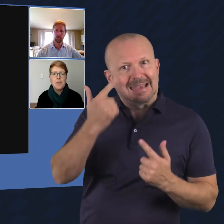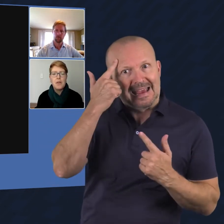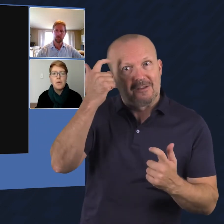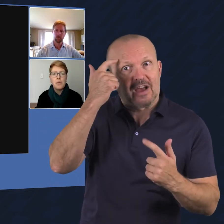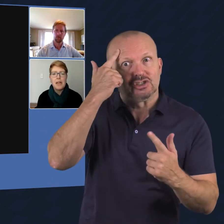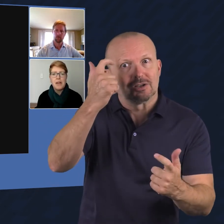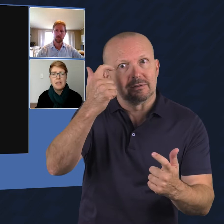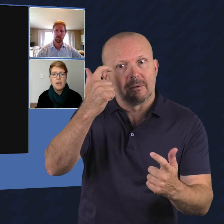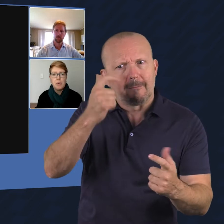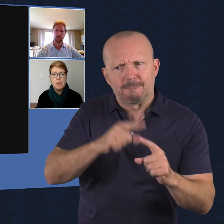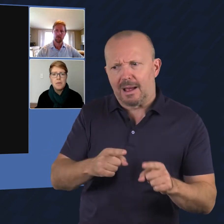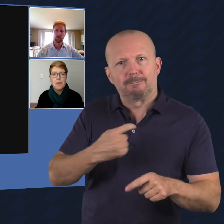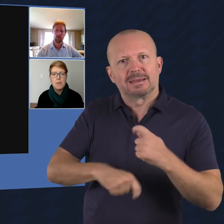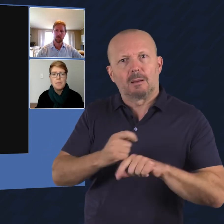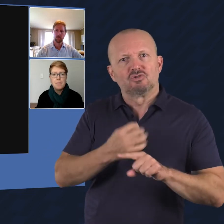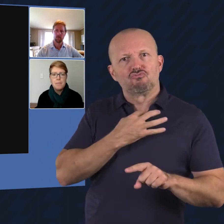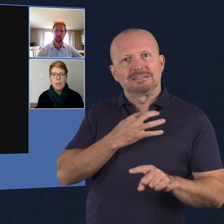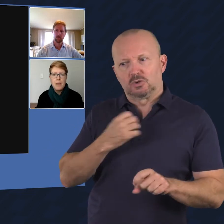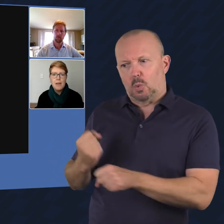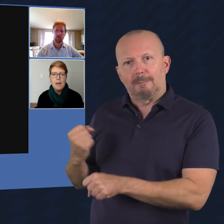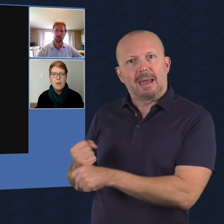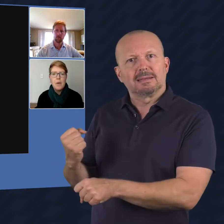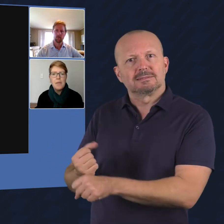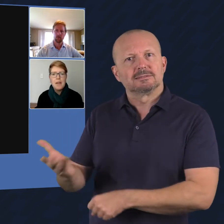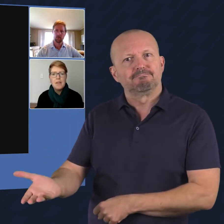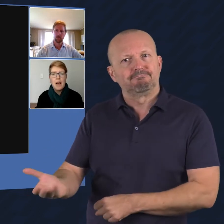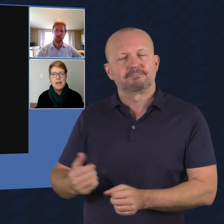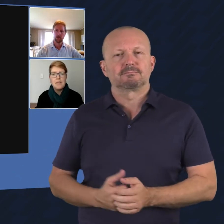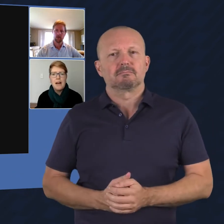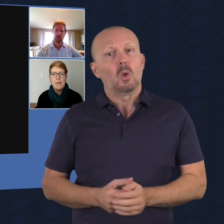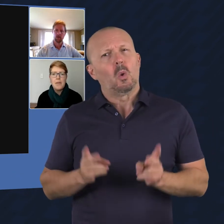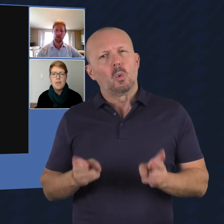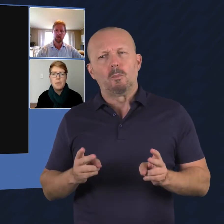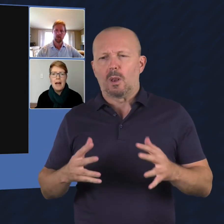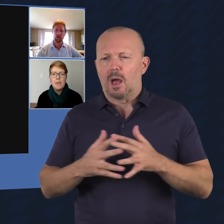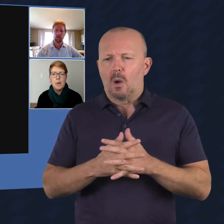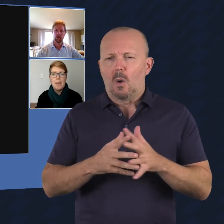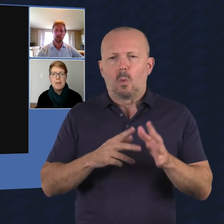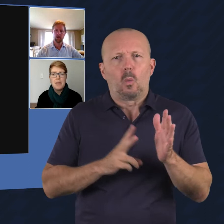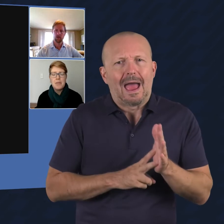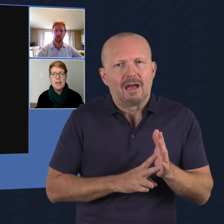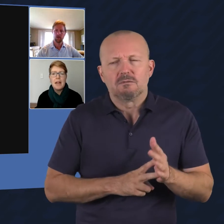to the cultural heritage it produces.' While, standard audio files such as .wav or .mp3